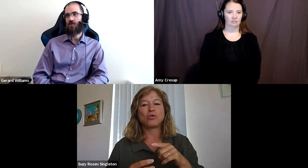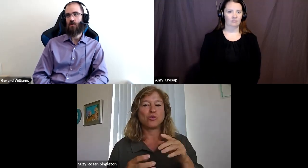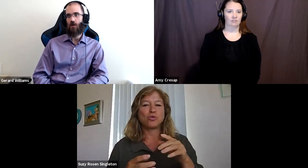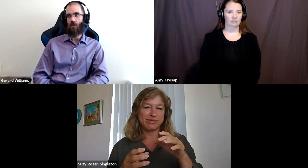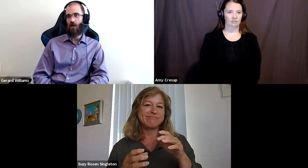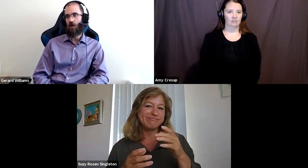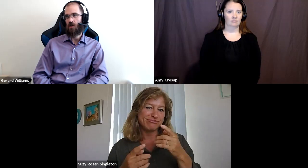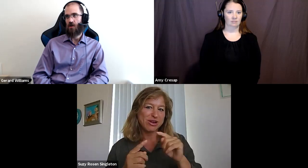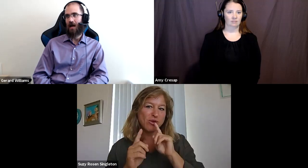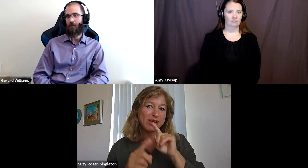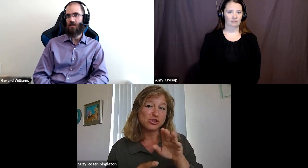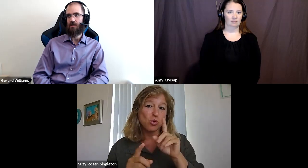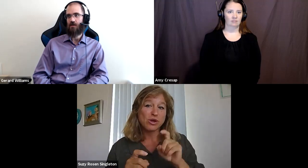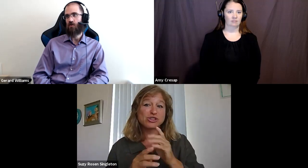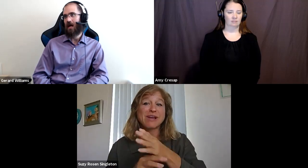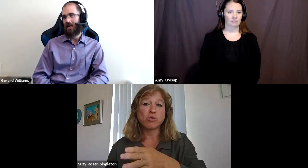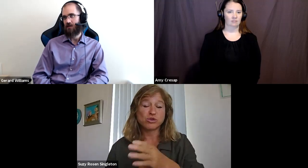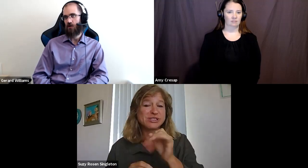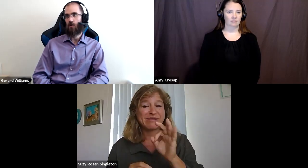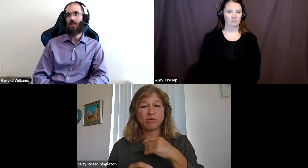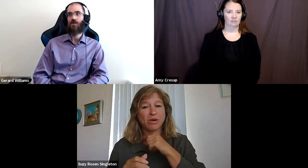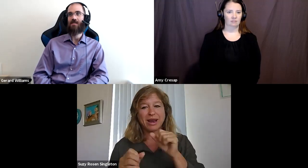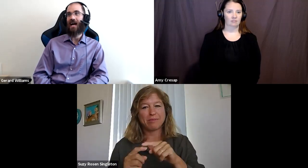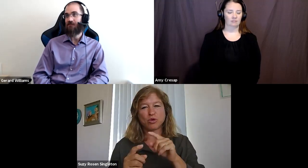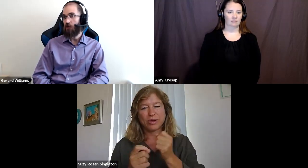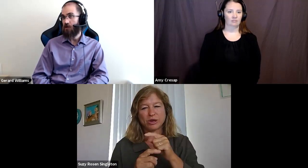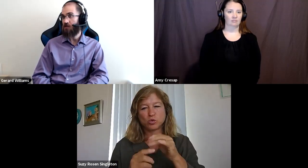Please do know that we are also happy to try to answer your questions afterwards if we're